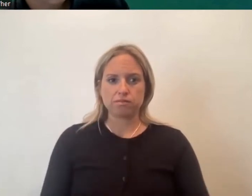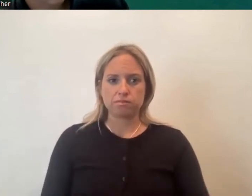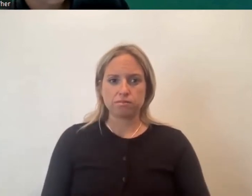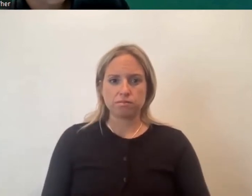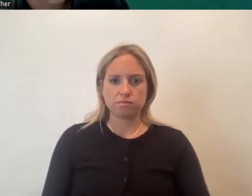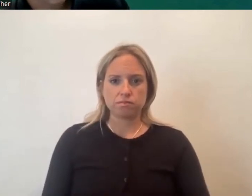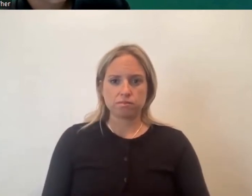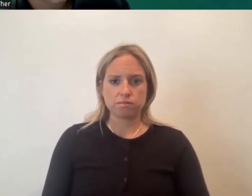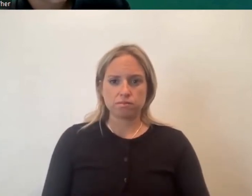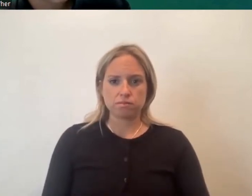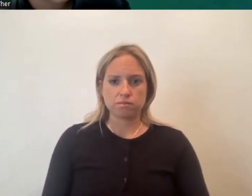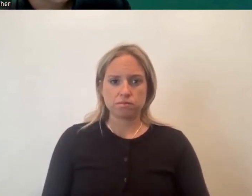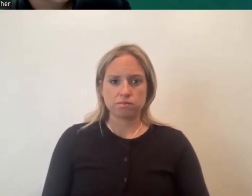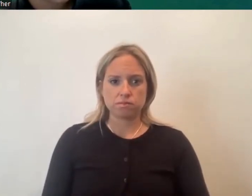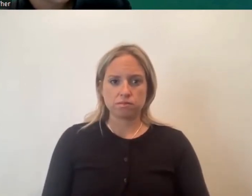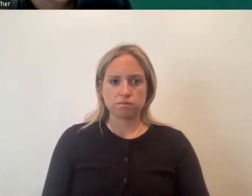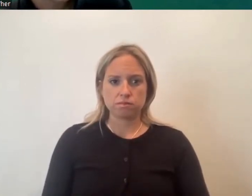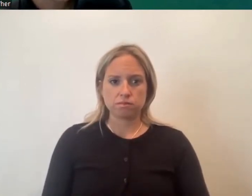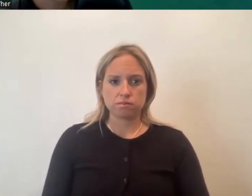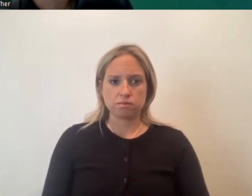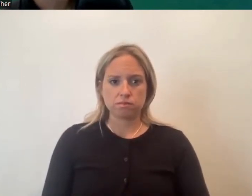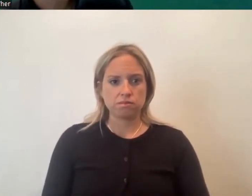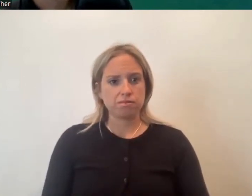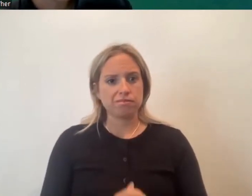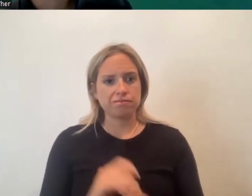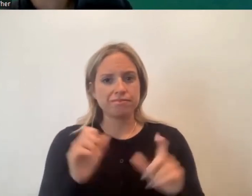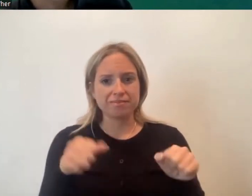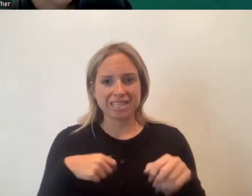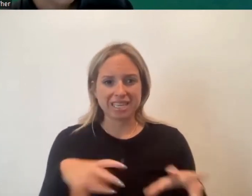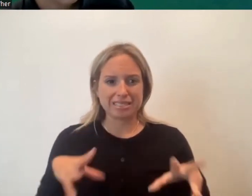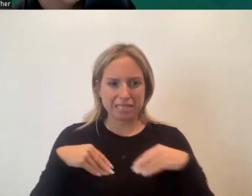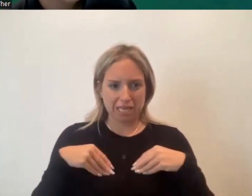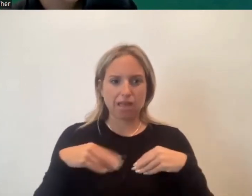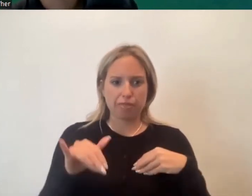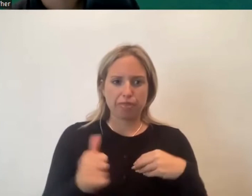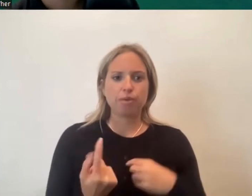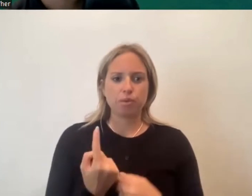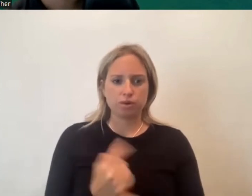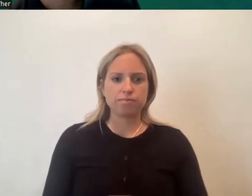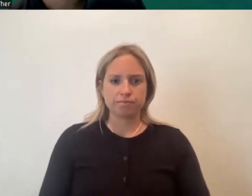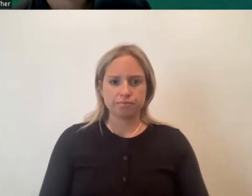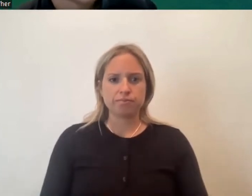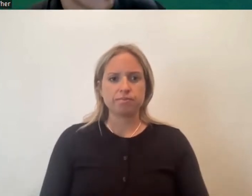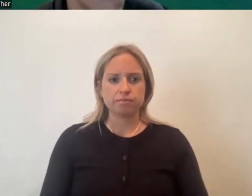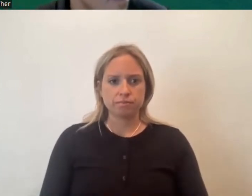Mike: I can take that one, Tadra.